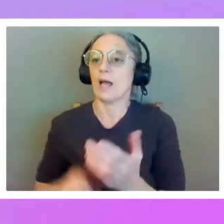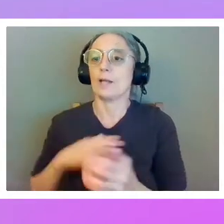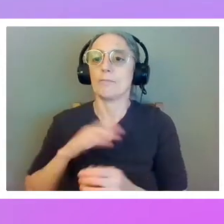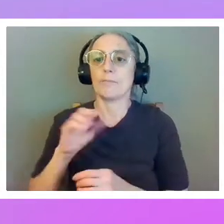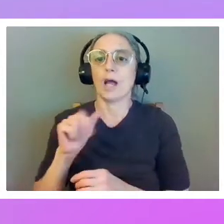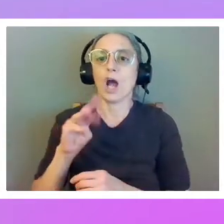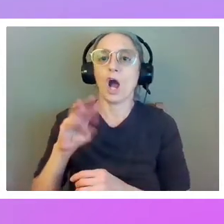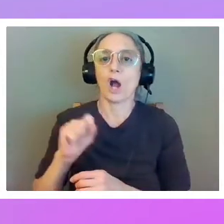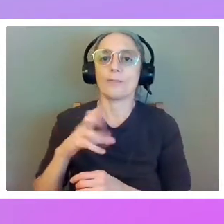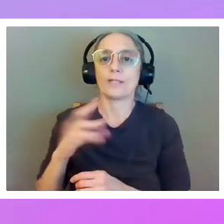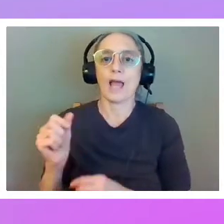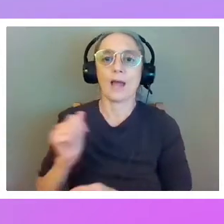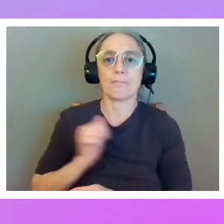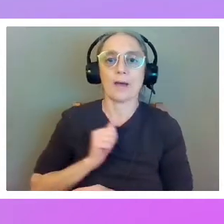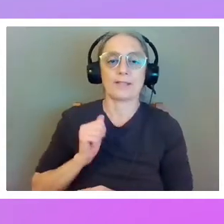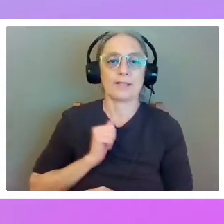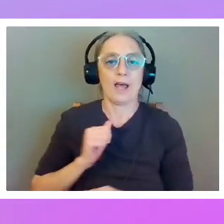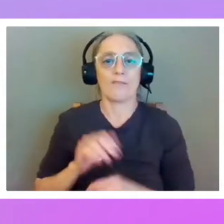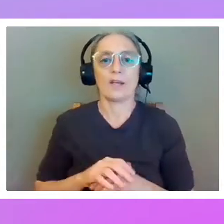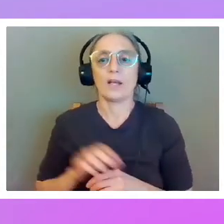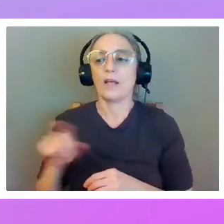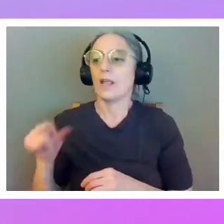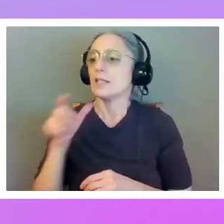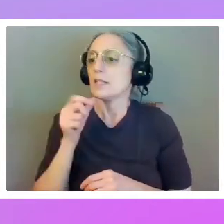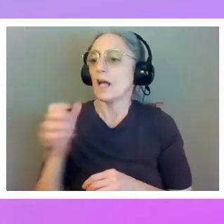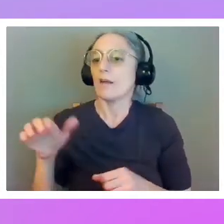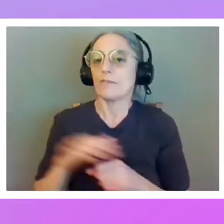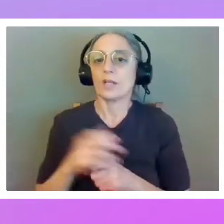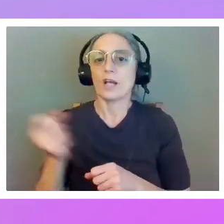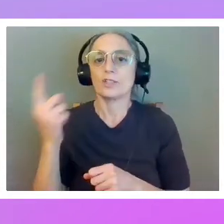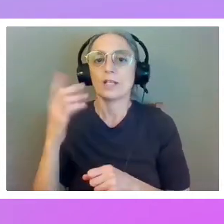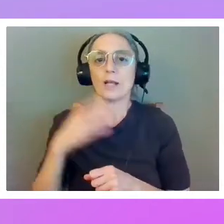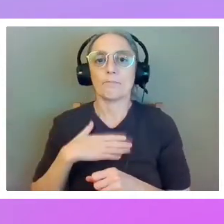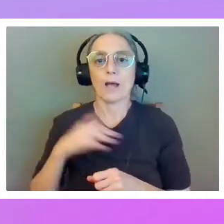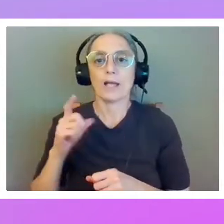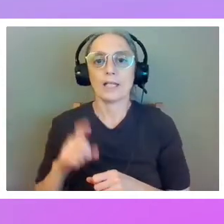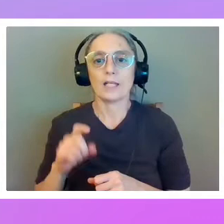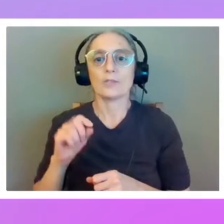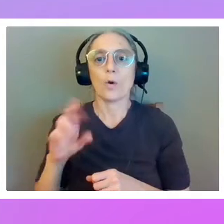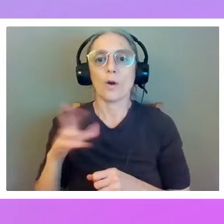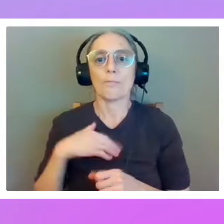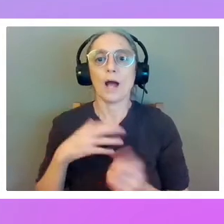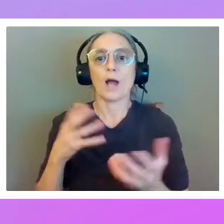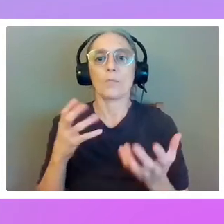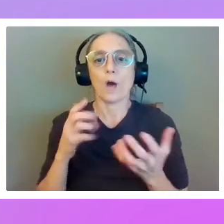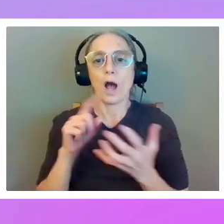They didn't fully understand my needs or my wants. They often came into the conversation